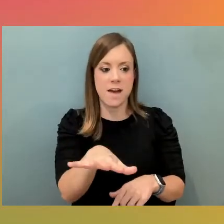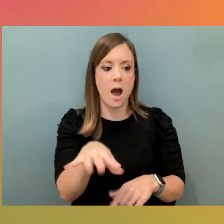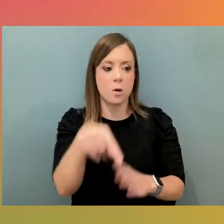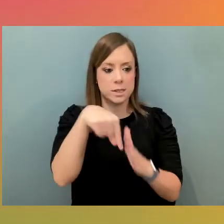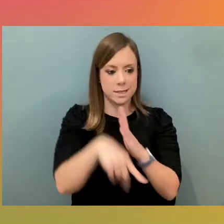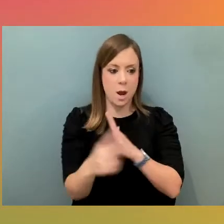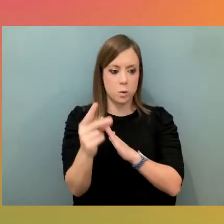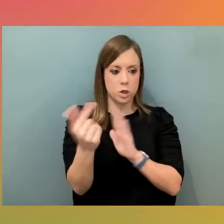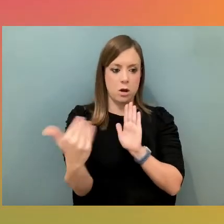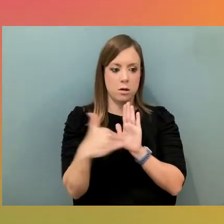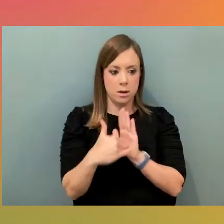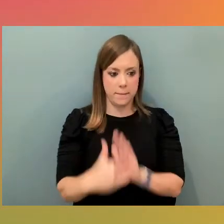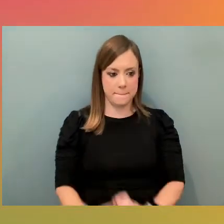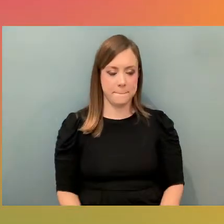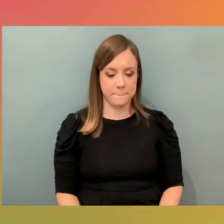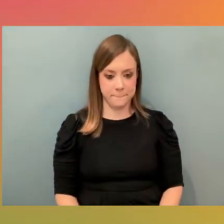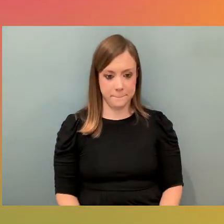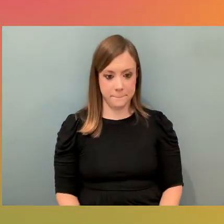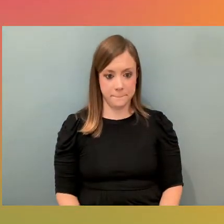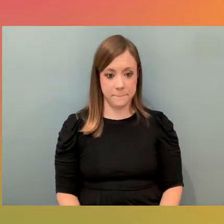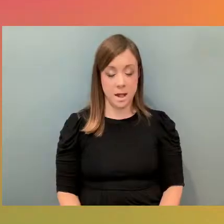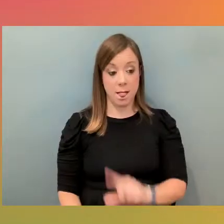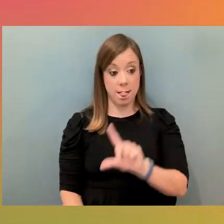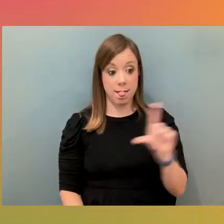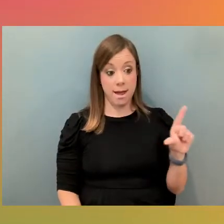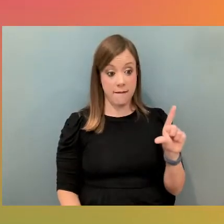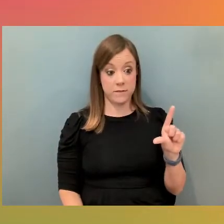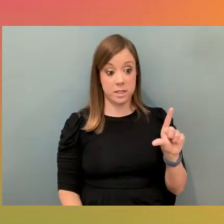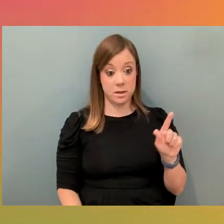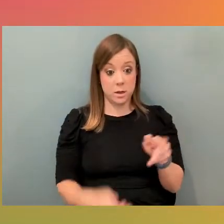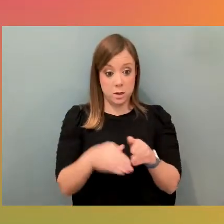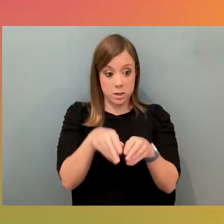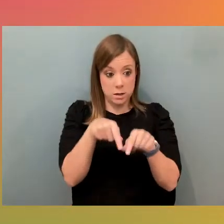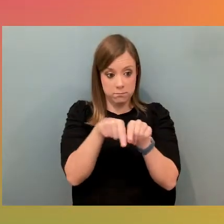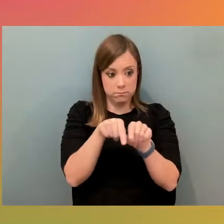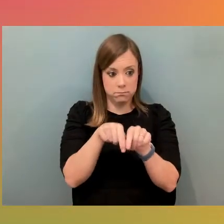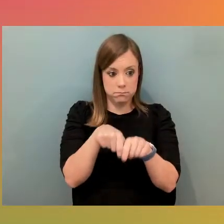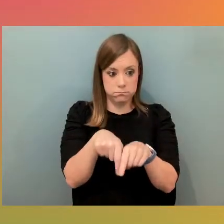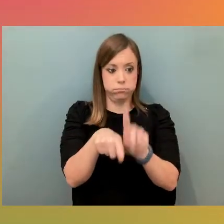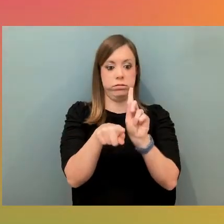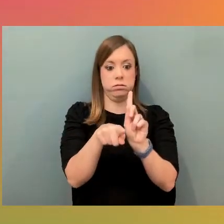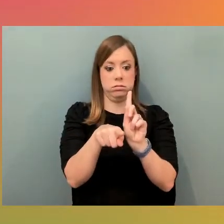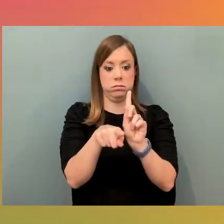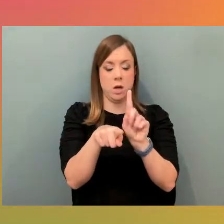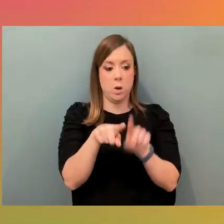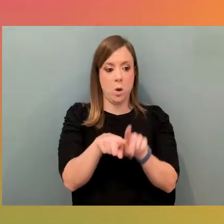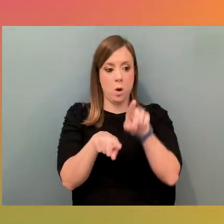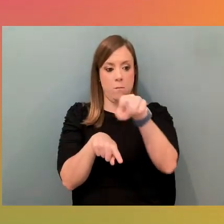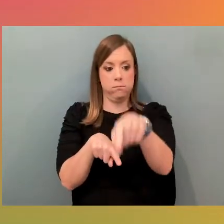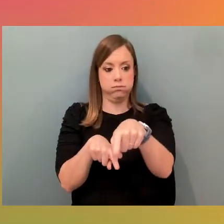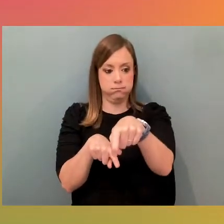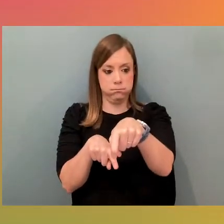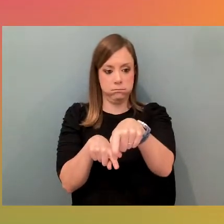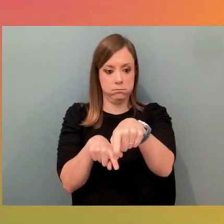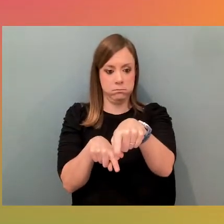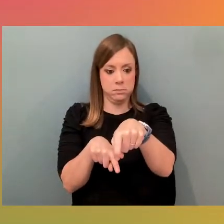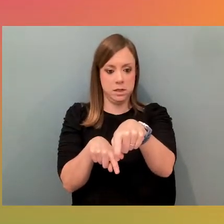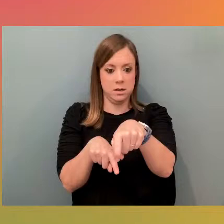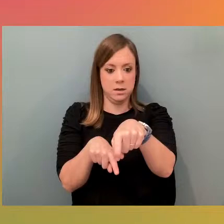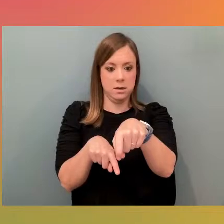BREATH IN, BACK BEND. BREATH OUT, DOWNWARD FACING DOG. LIFT YOUR RIGHT LEG UP AND BACK AGAIN.